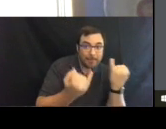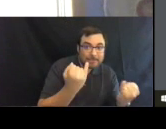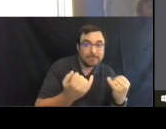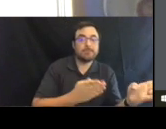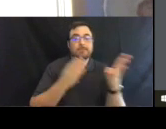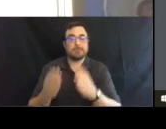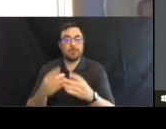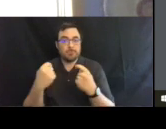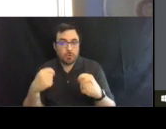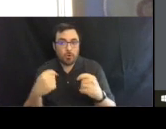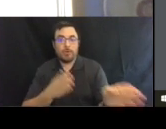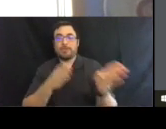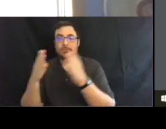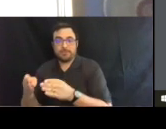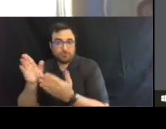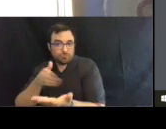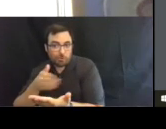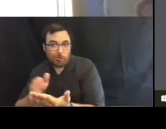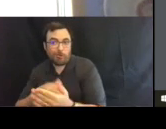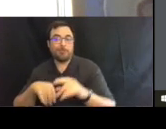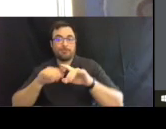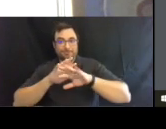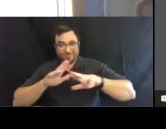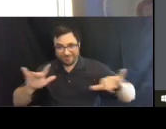songs um that you can use to kind of focus